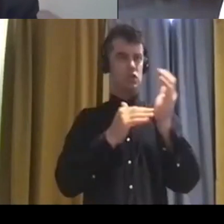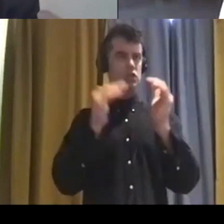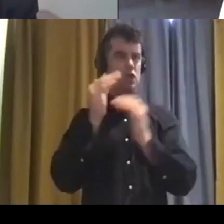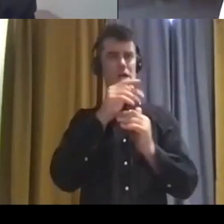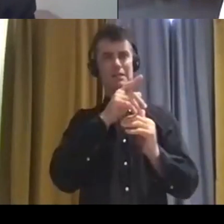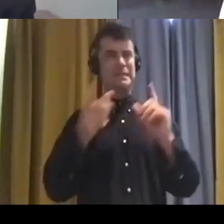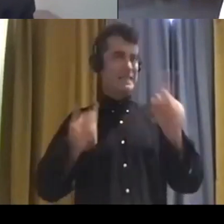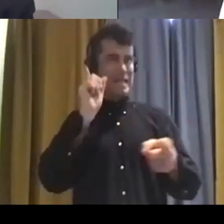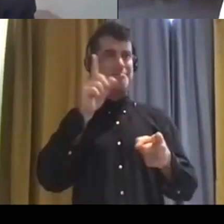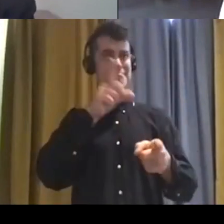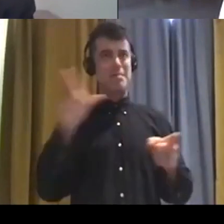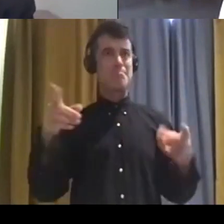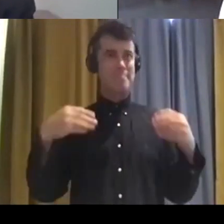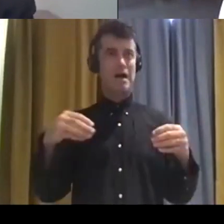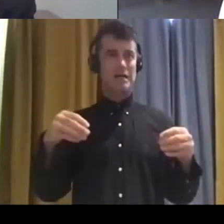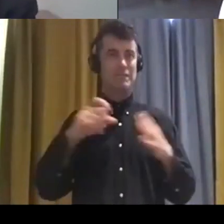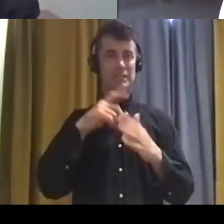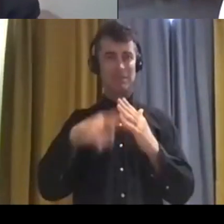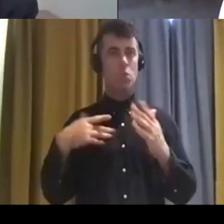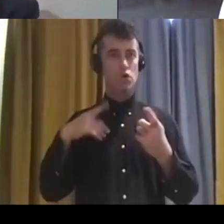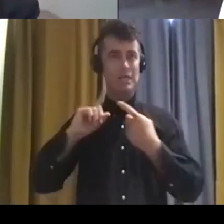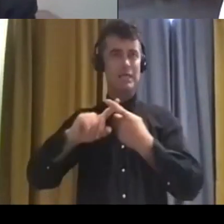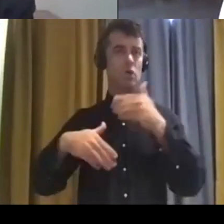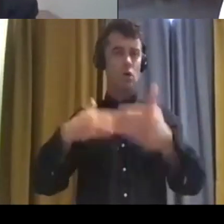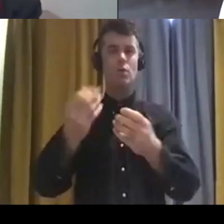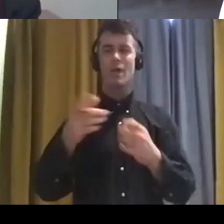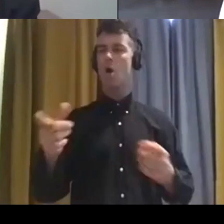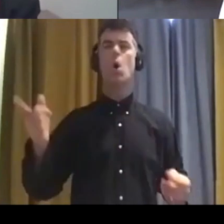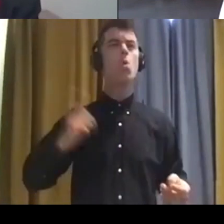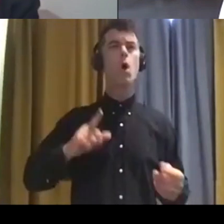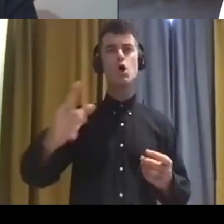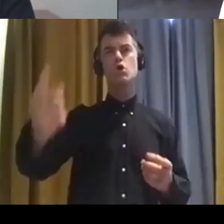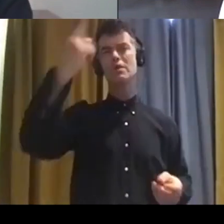and the value of it that they'd want to keep going with that. Why why do you think these